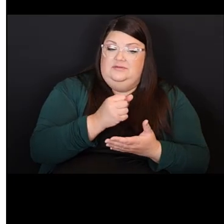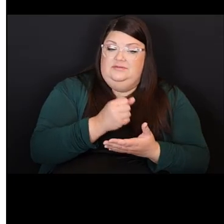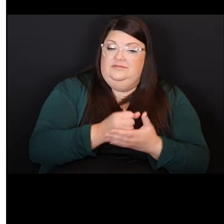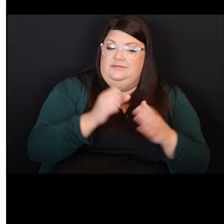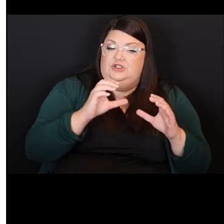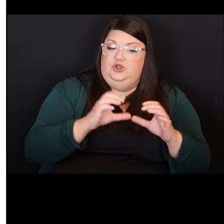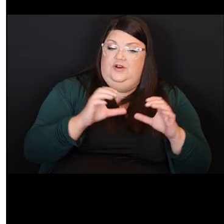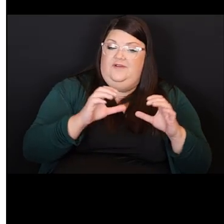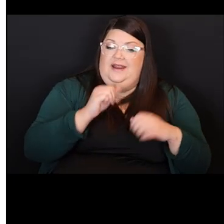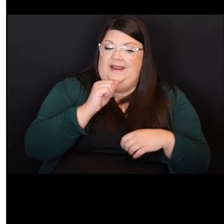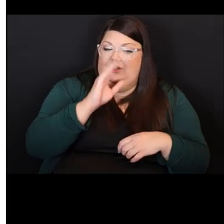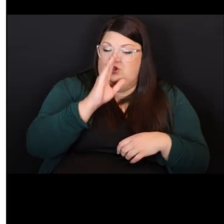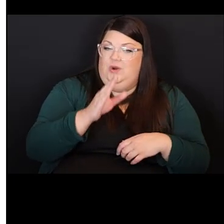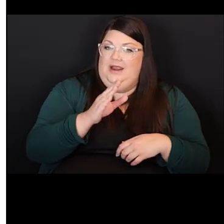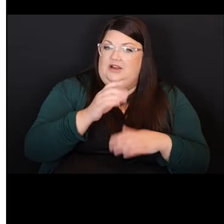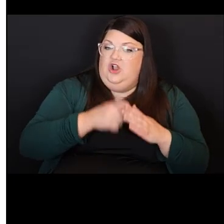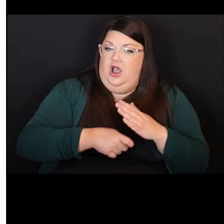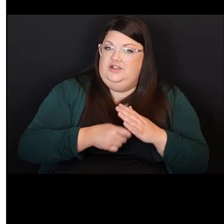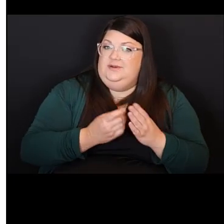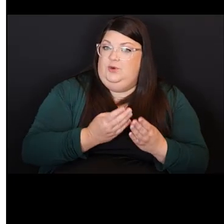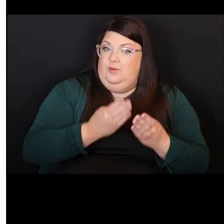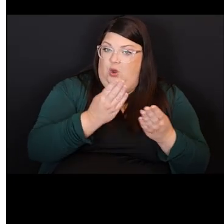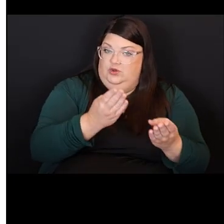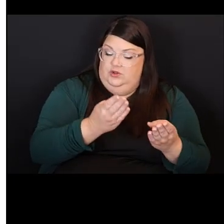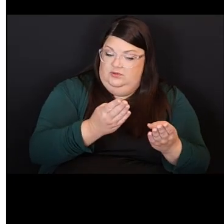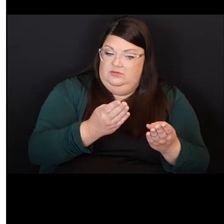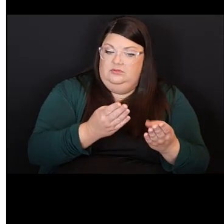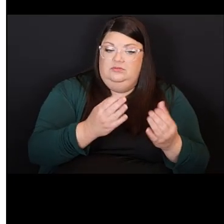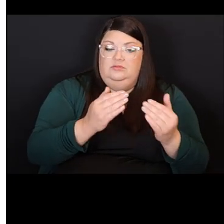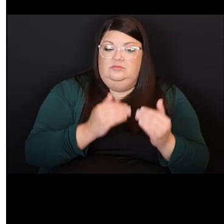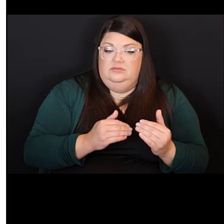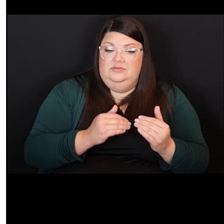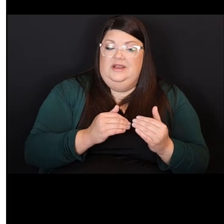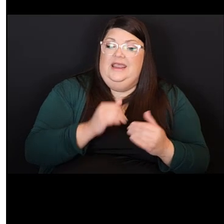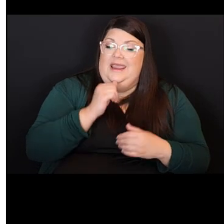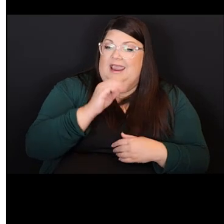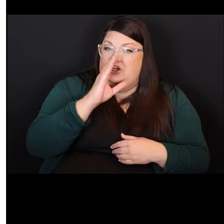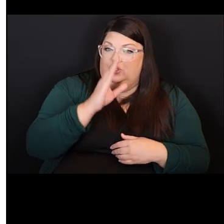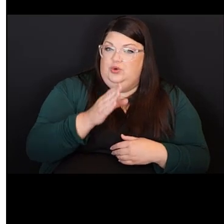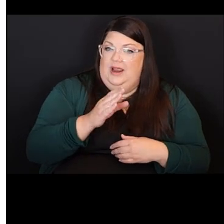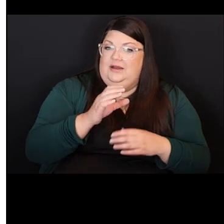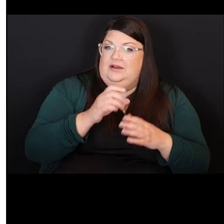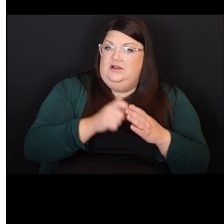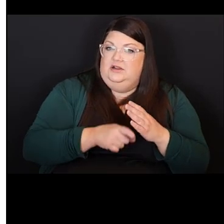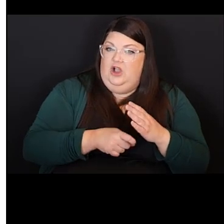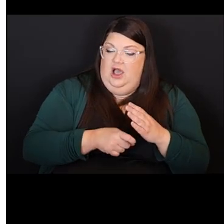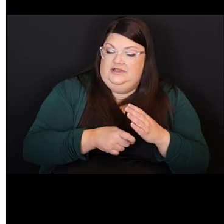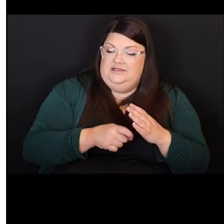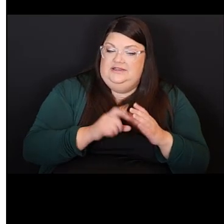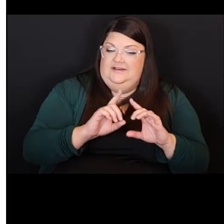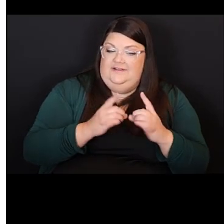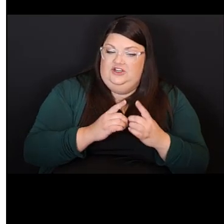indirect cost proposal. Indirect Cost Division (ICD) provides an Acknowledgement